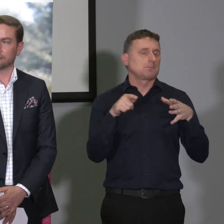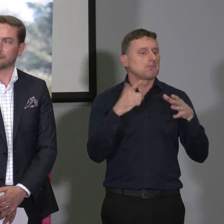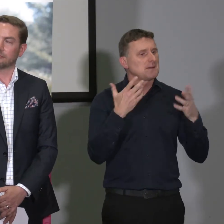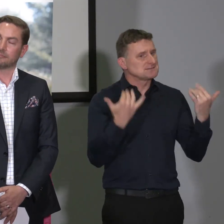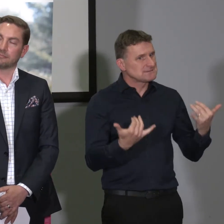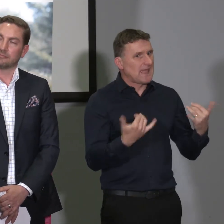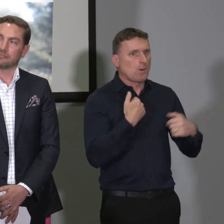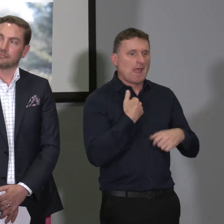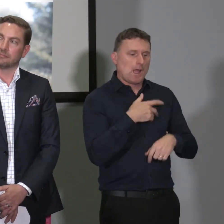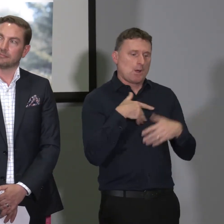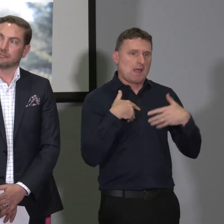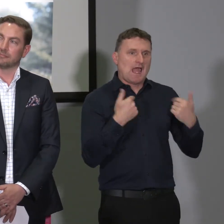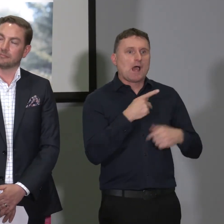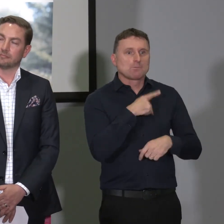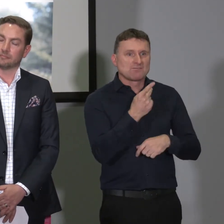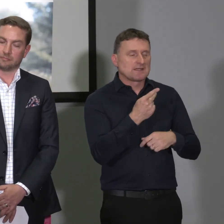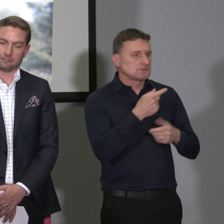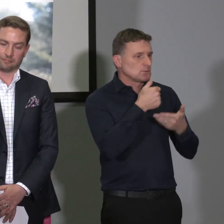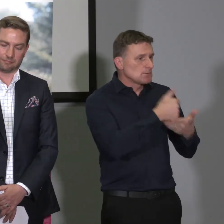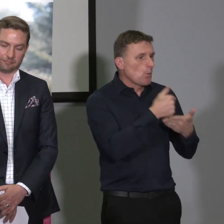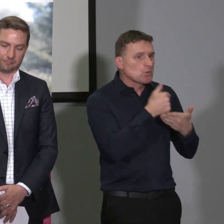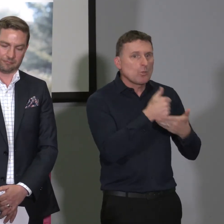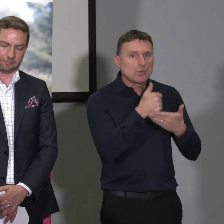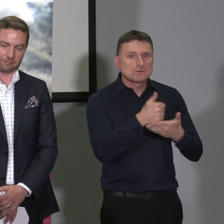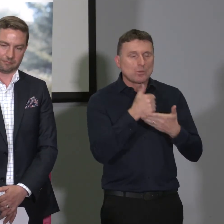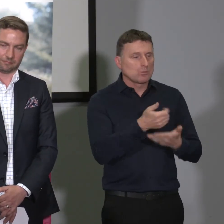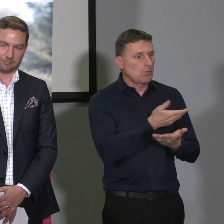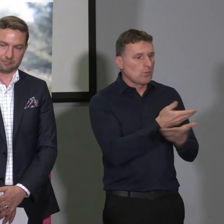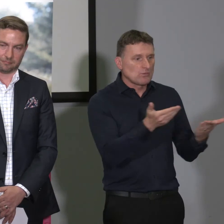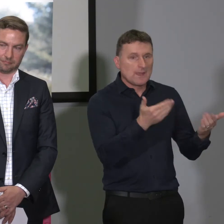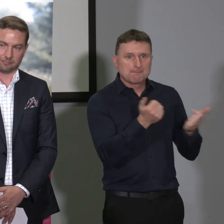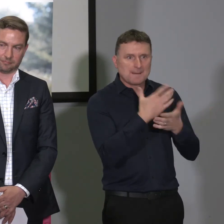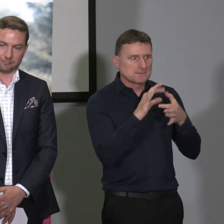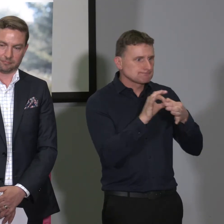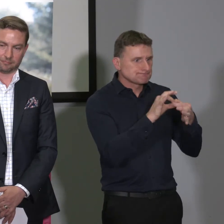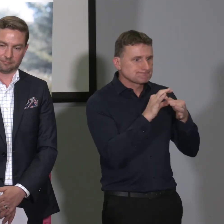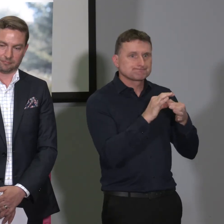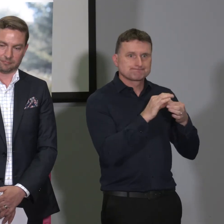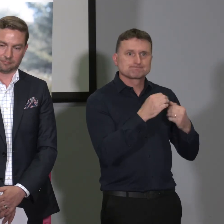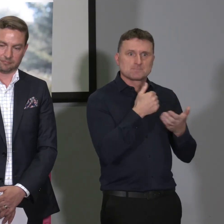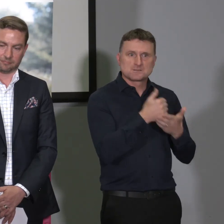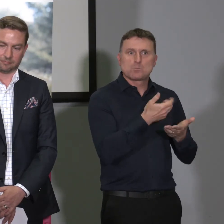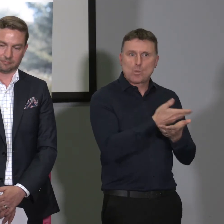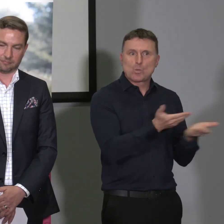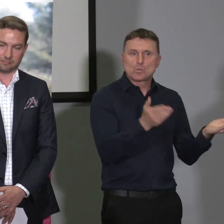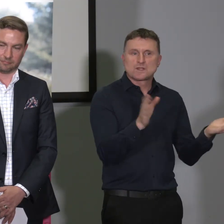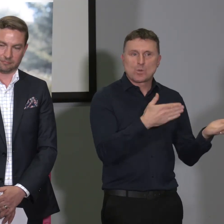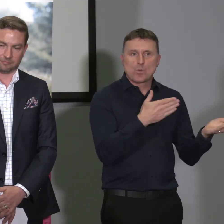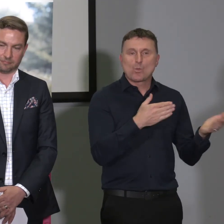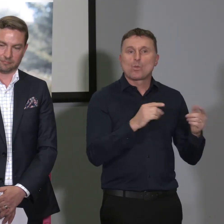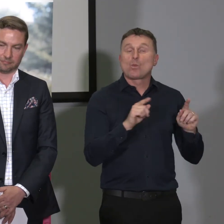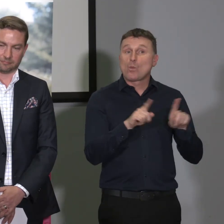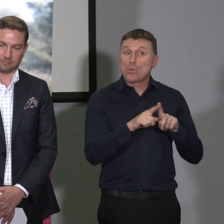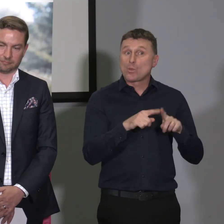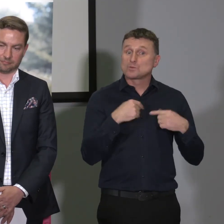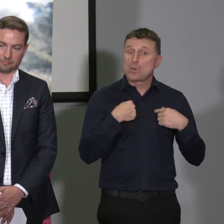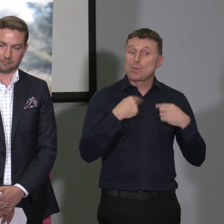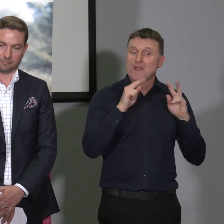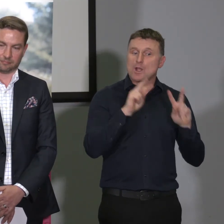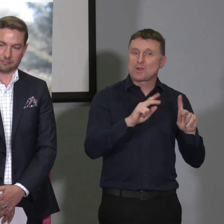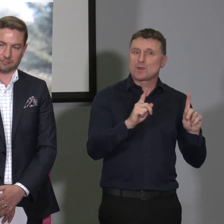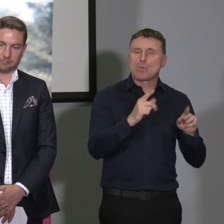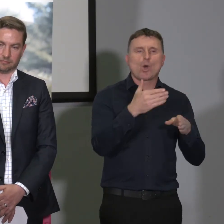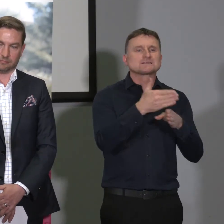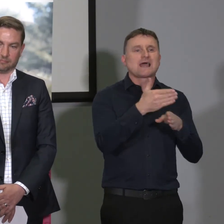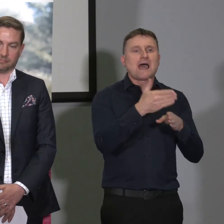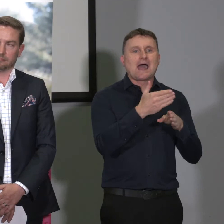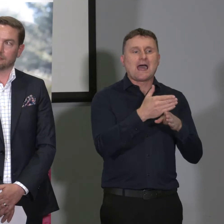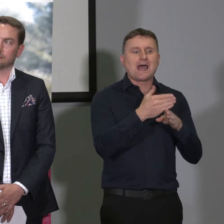is to support our workforce,